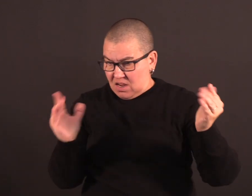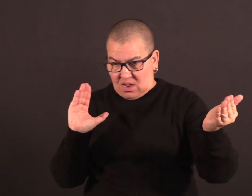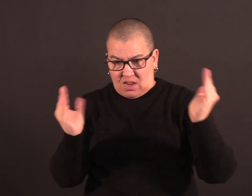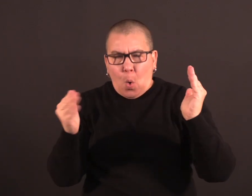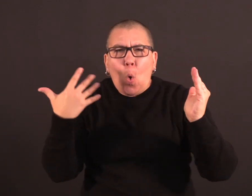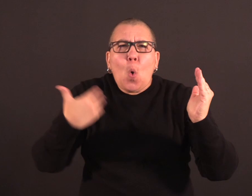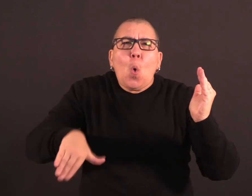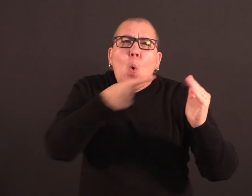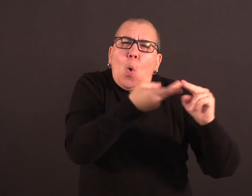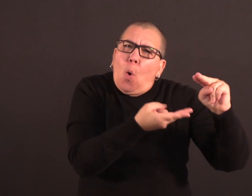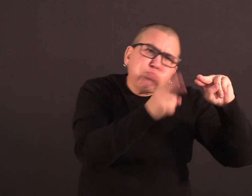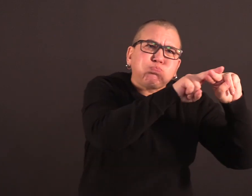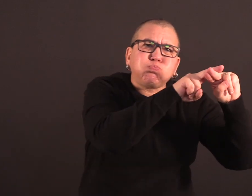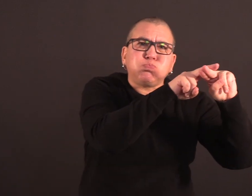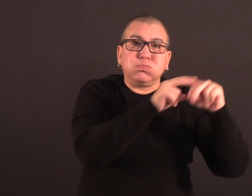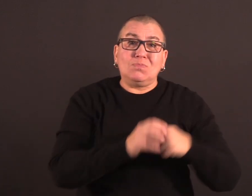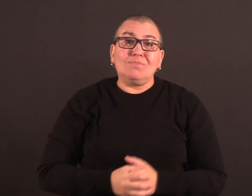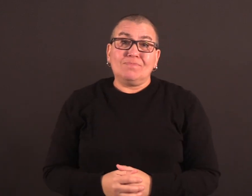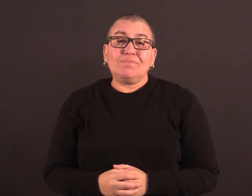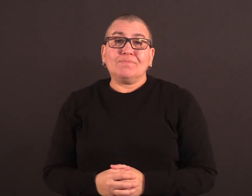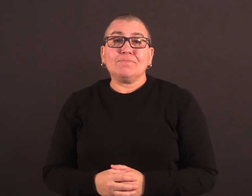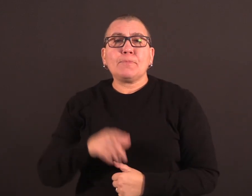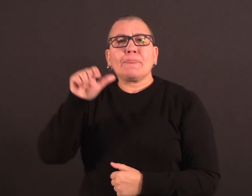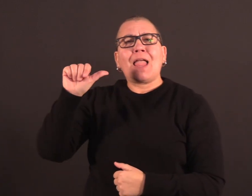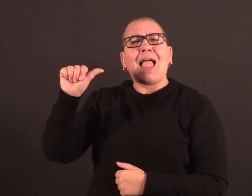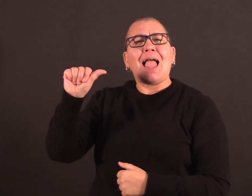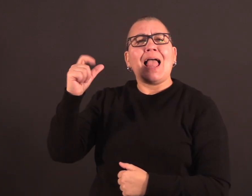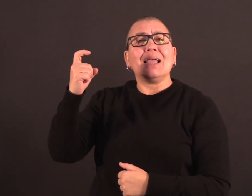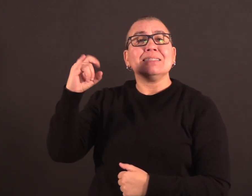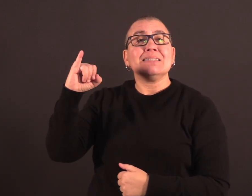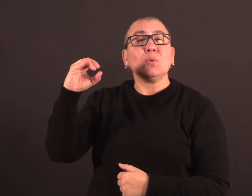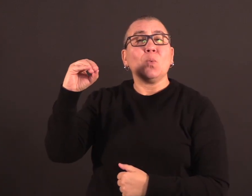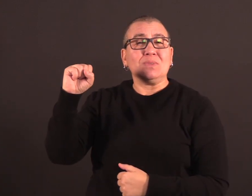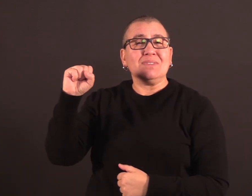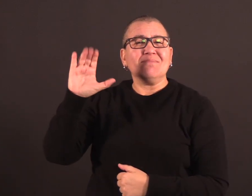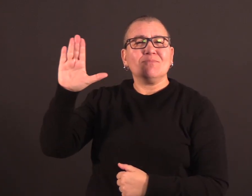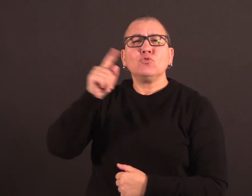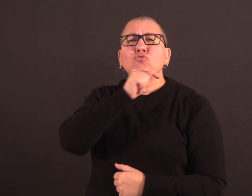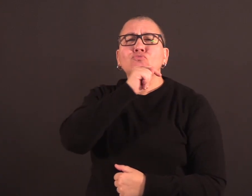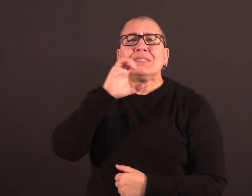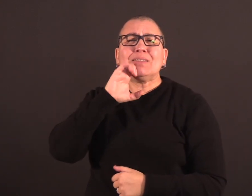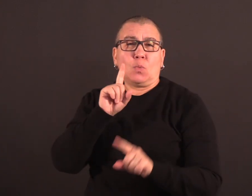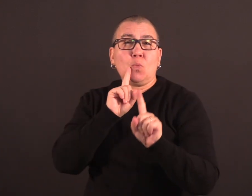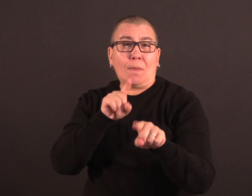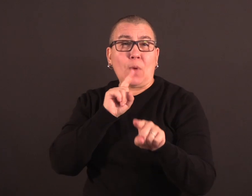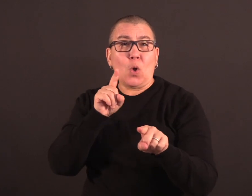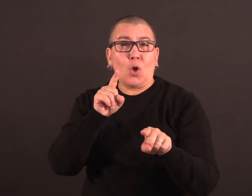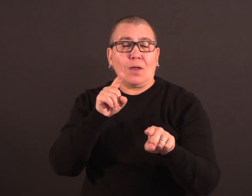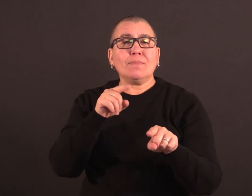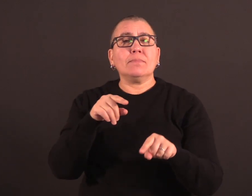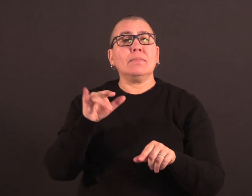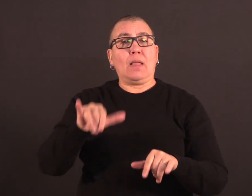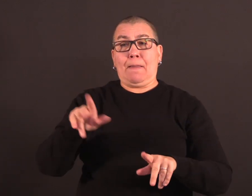older Minnesotans: 44 percent of those age 65 or older, compared to 14 percent for